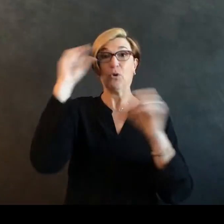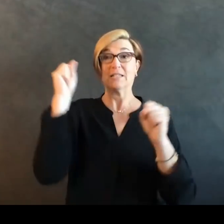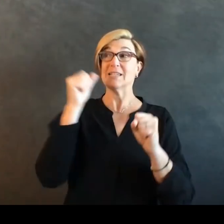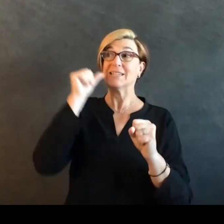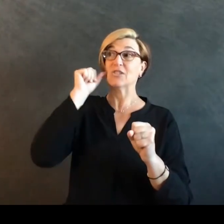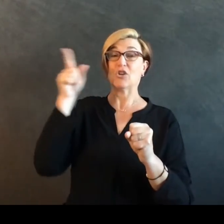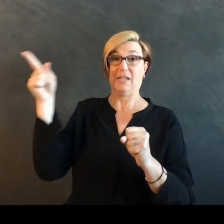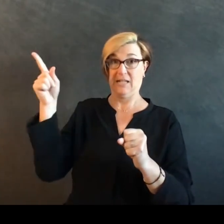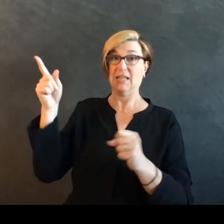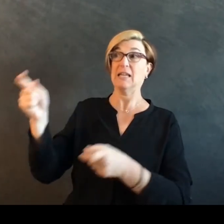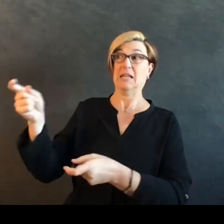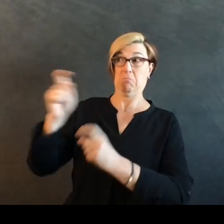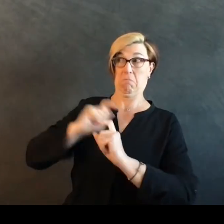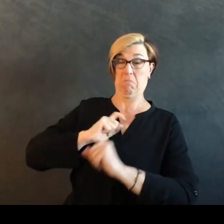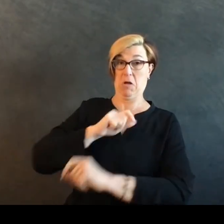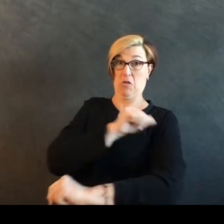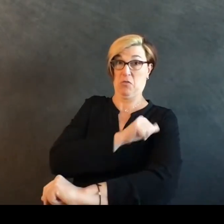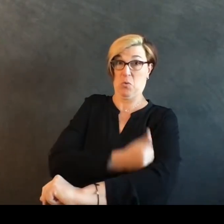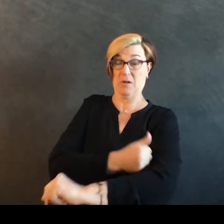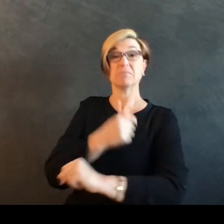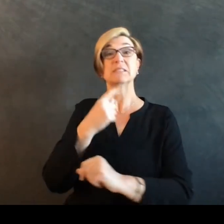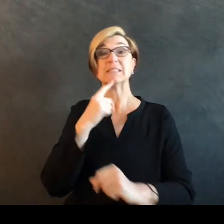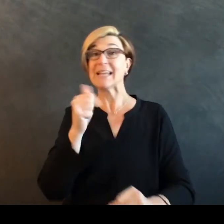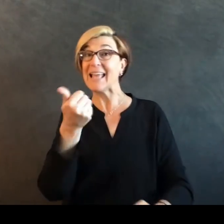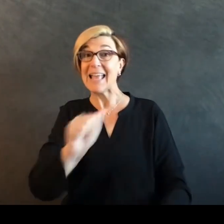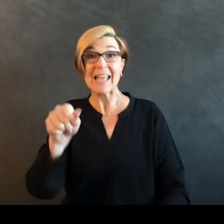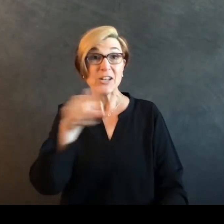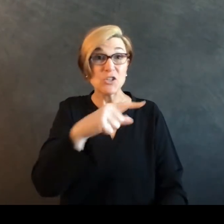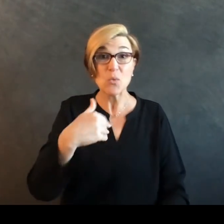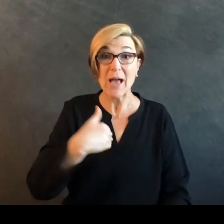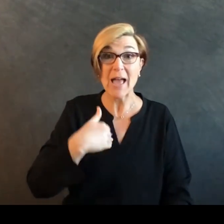anybody that has Social Security recipients won't need to file a new tax